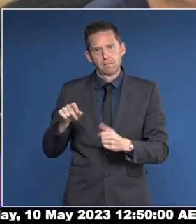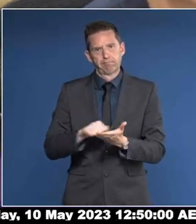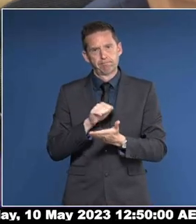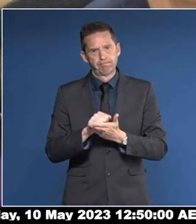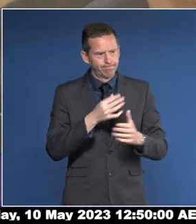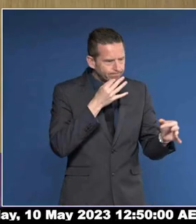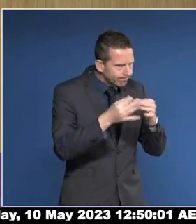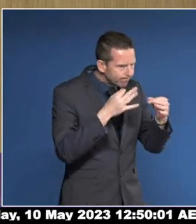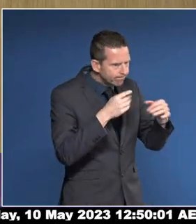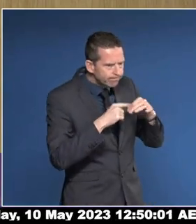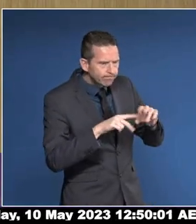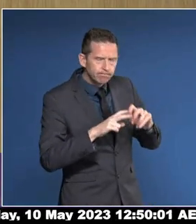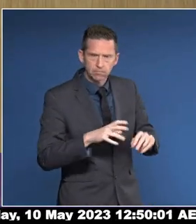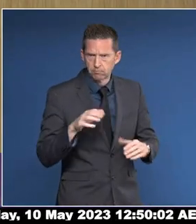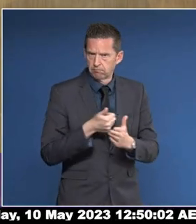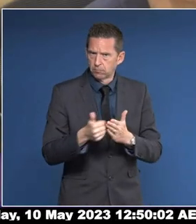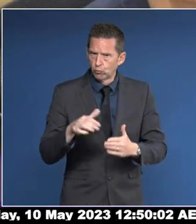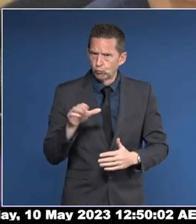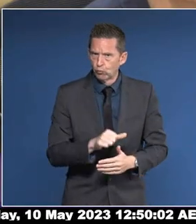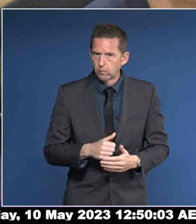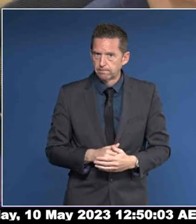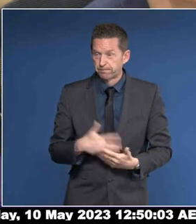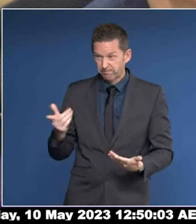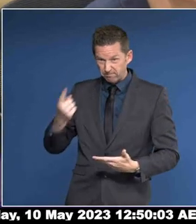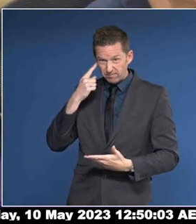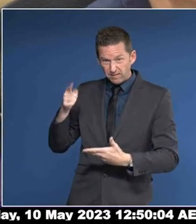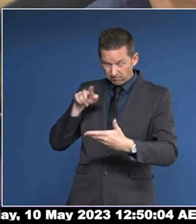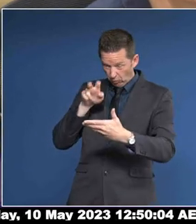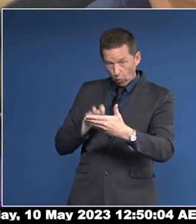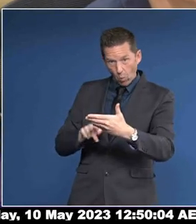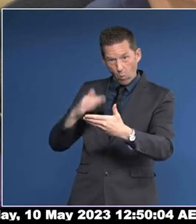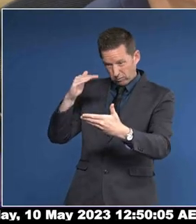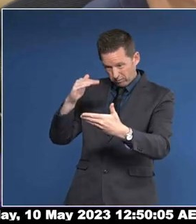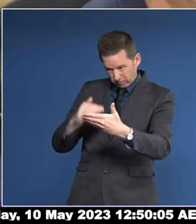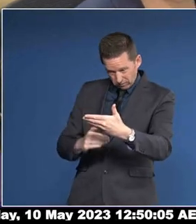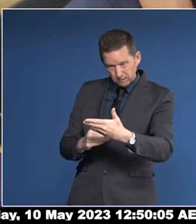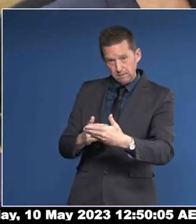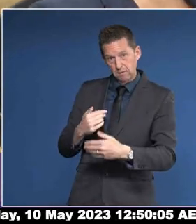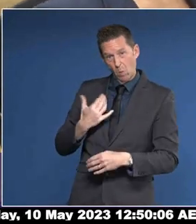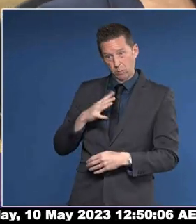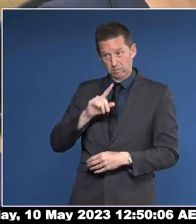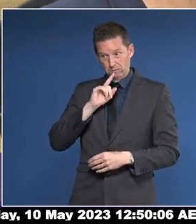Looking at the record here, I want to put to you that the response recorded